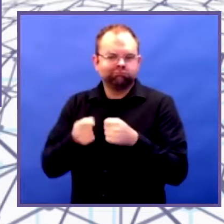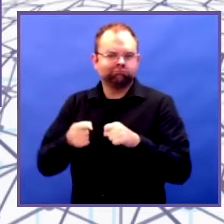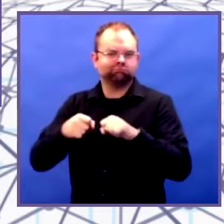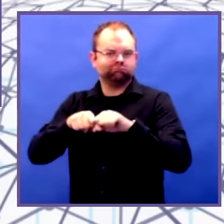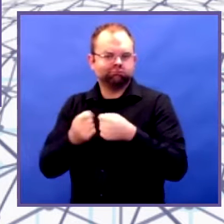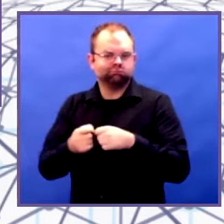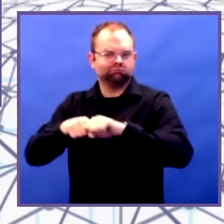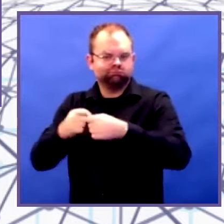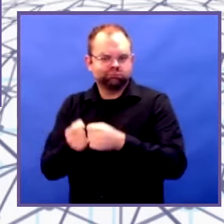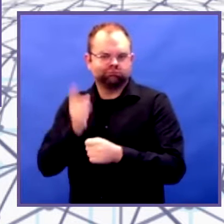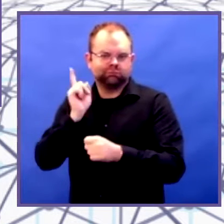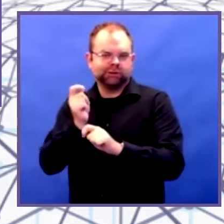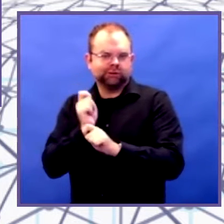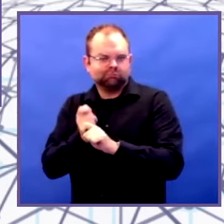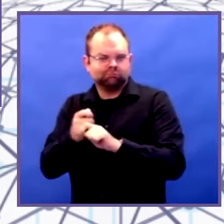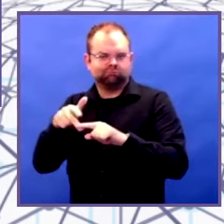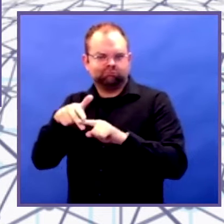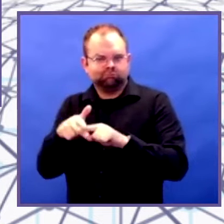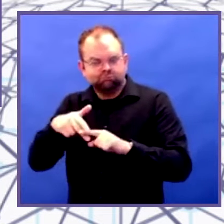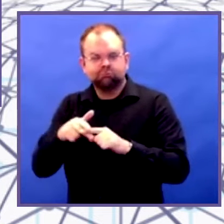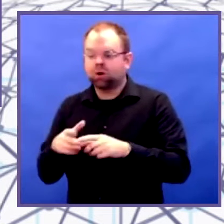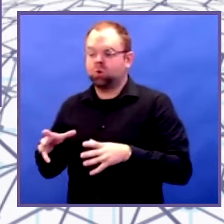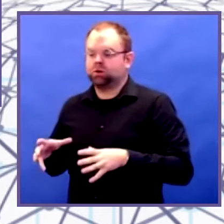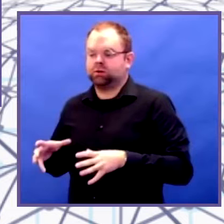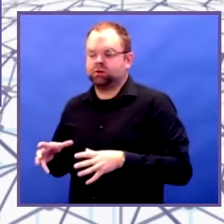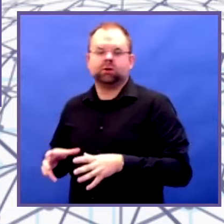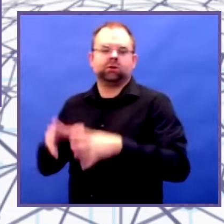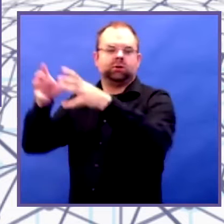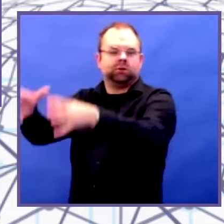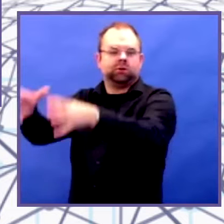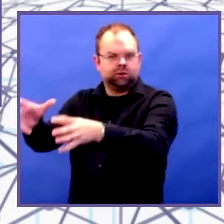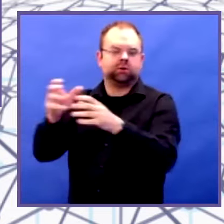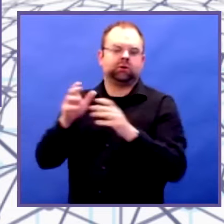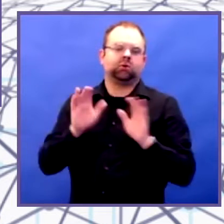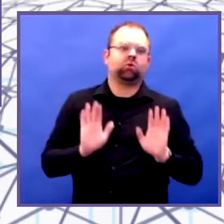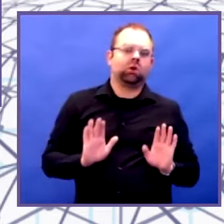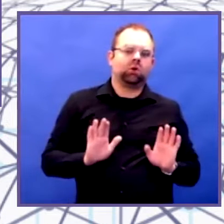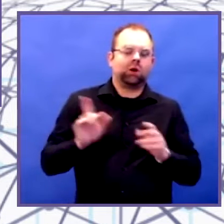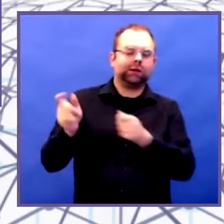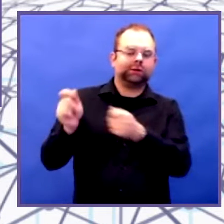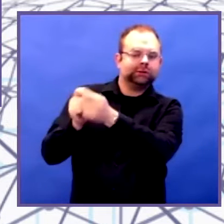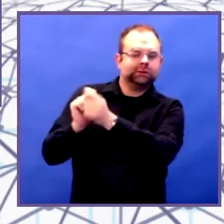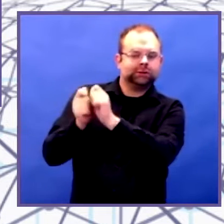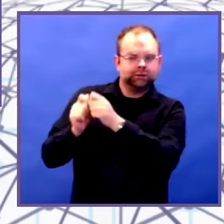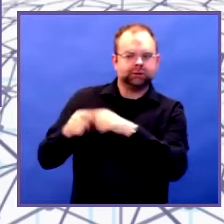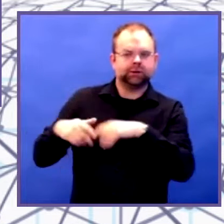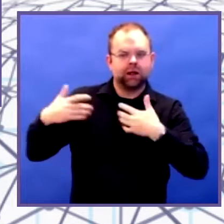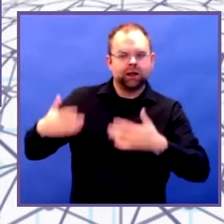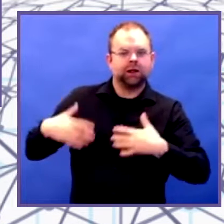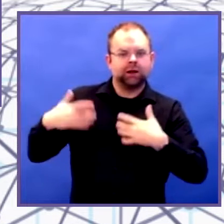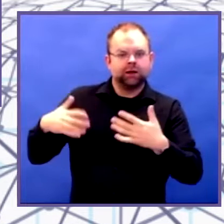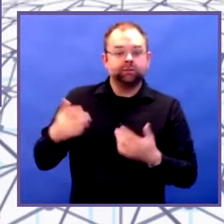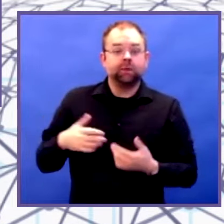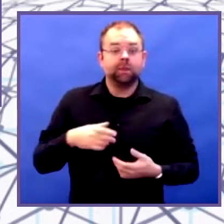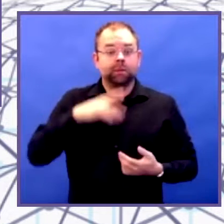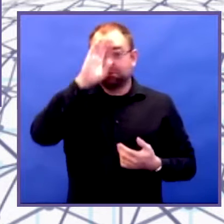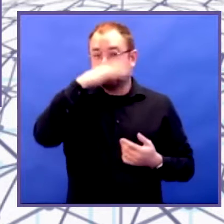Equipment and devices were often provided in isolation of each other. For example, support provided for a child in their wheelchair resulted in making it